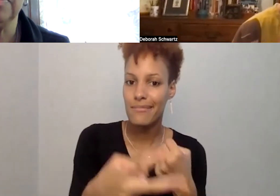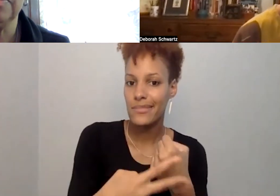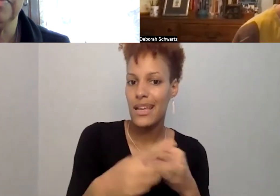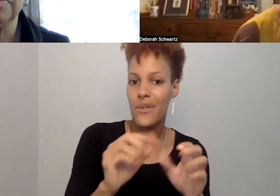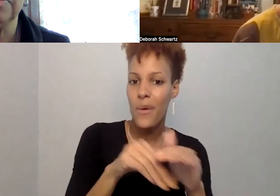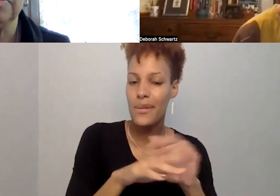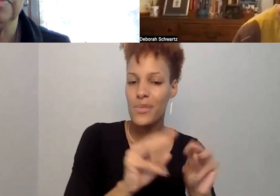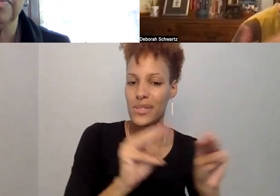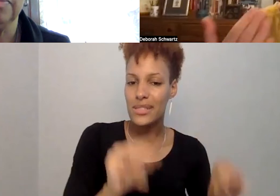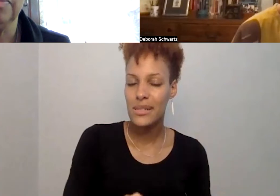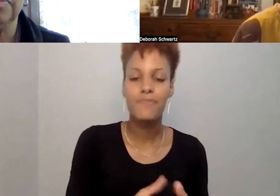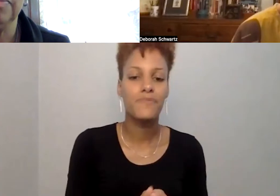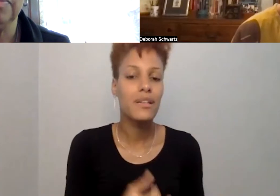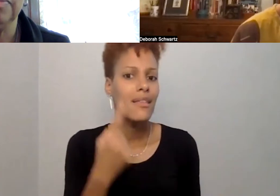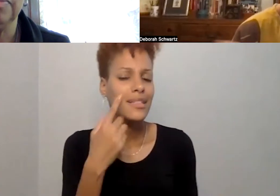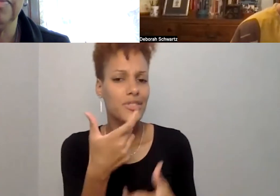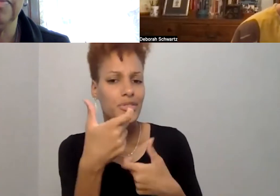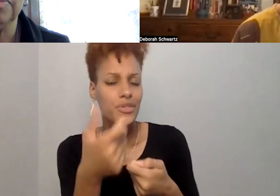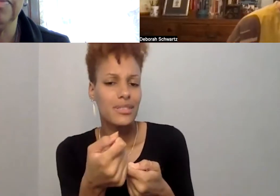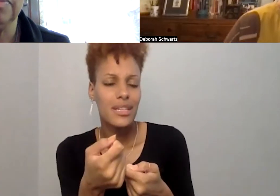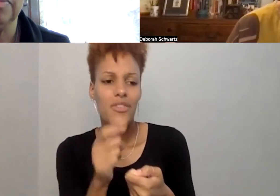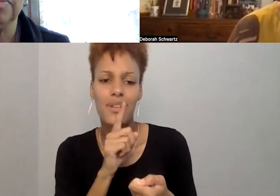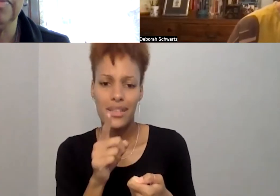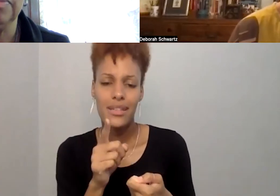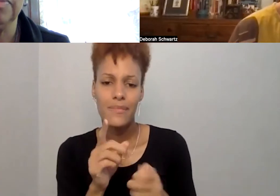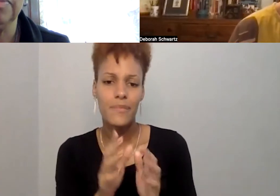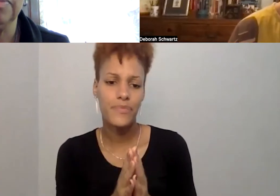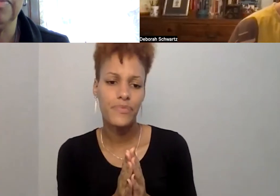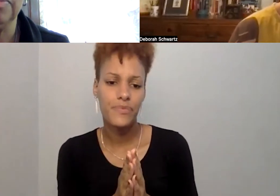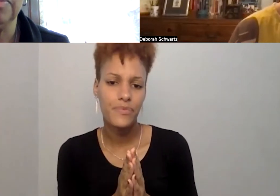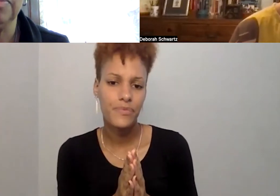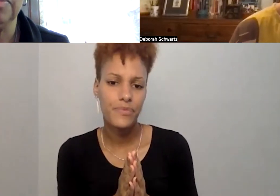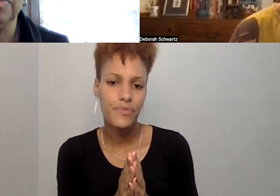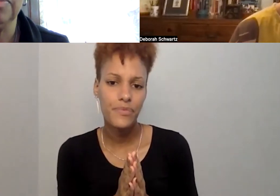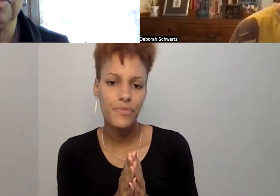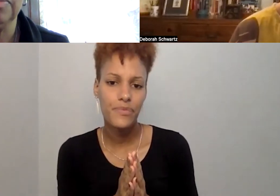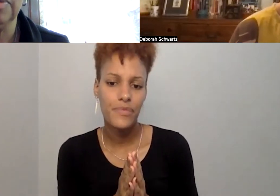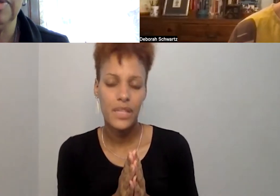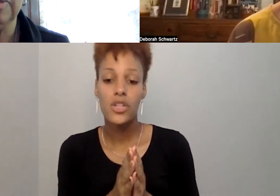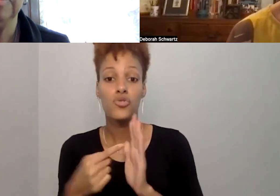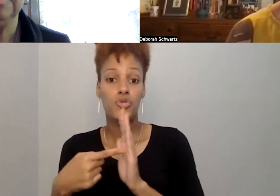does- it's really interesting, it speaks to one of the parts of museum work that I'm not sure